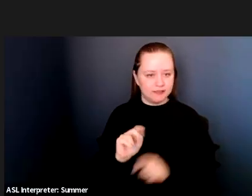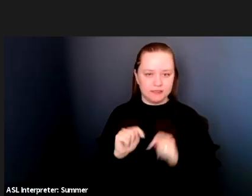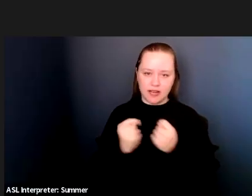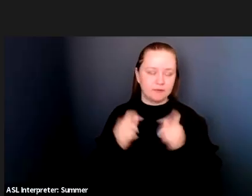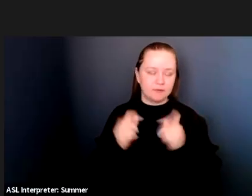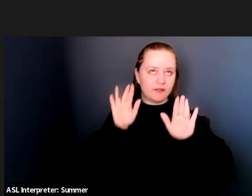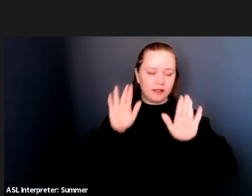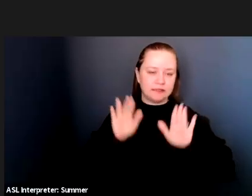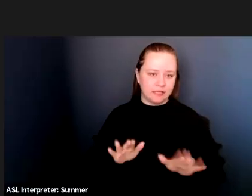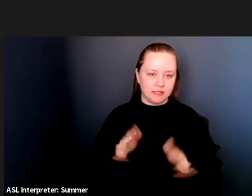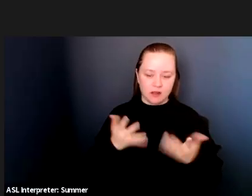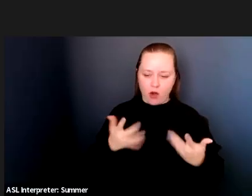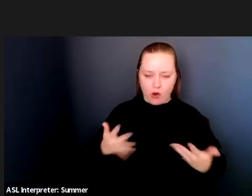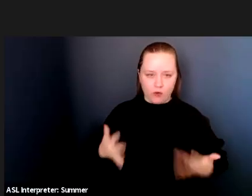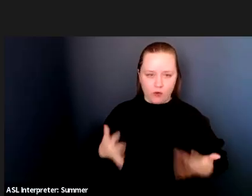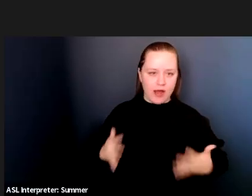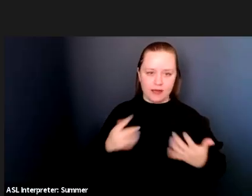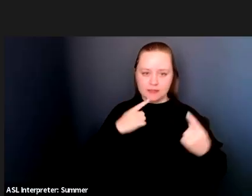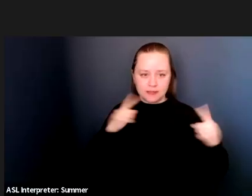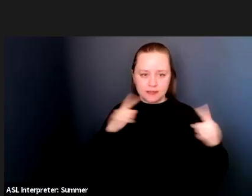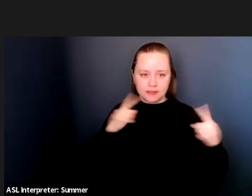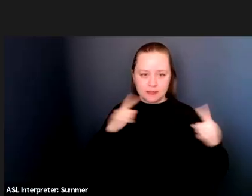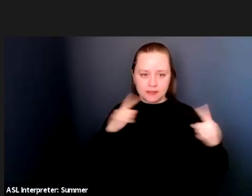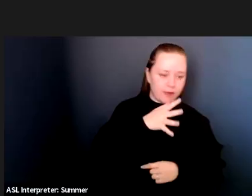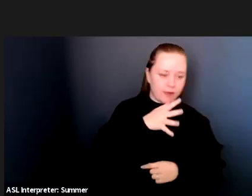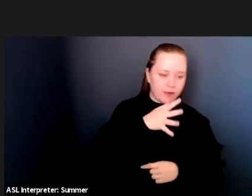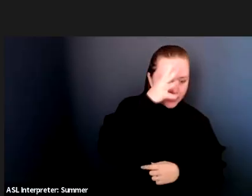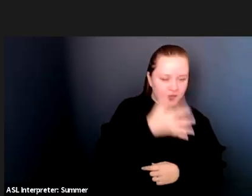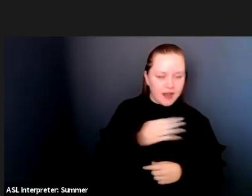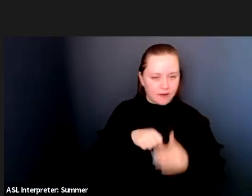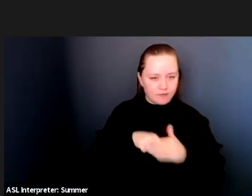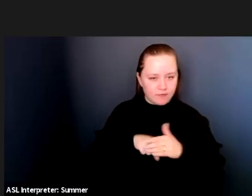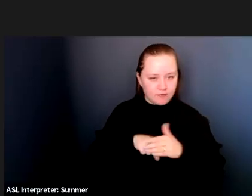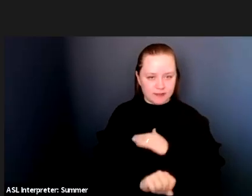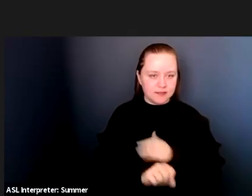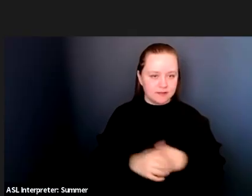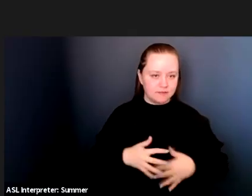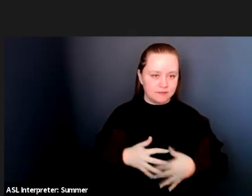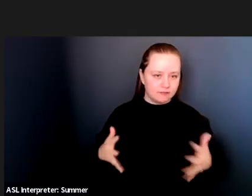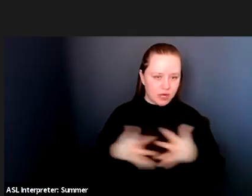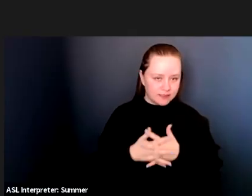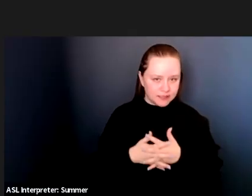parenthood- pregnancy and parenthood. But I was older.